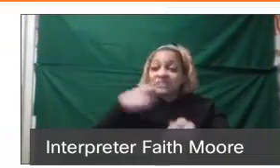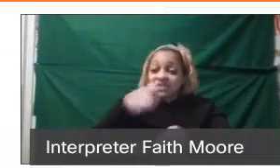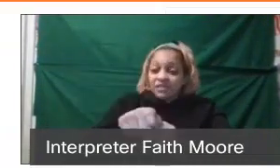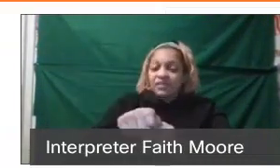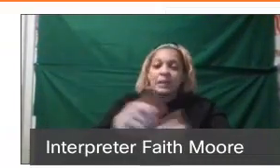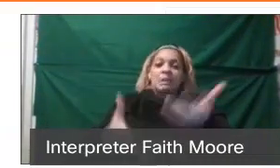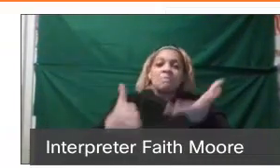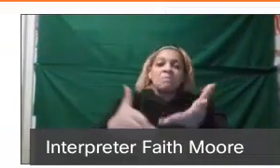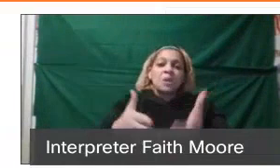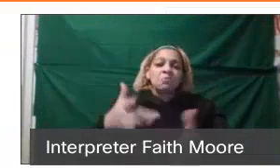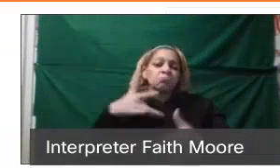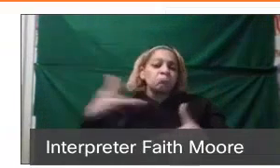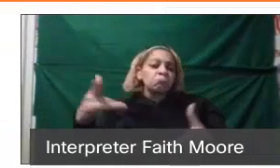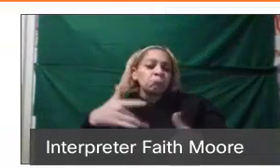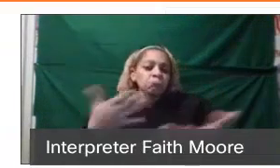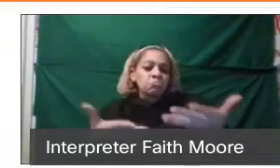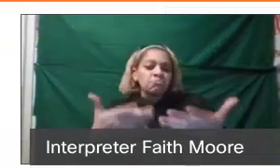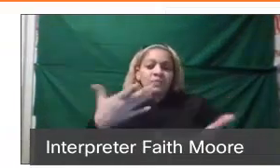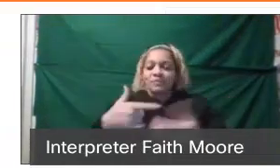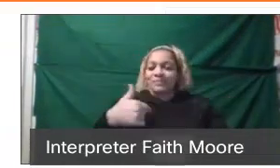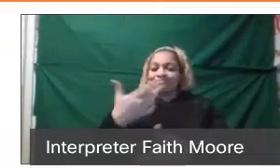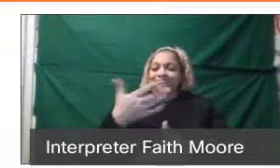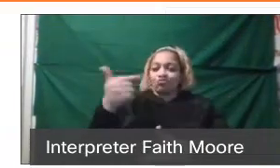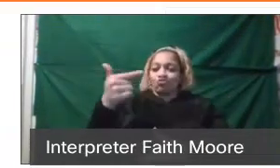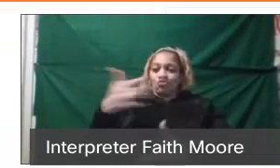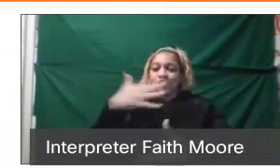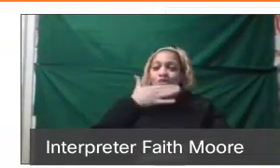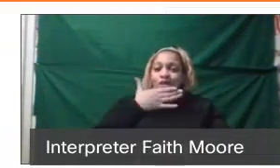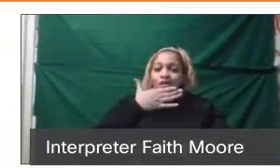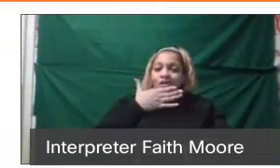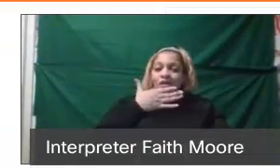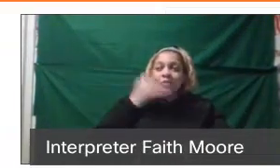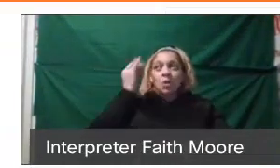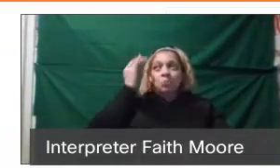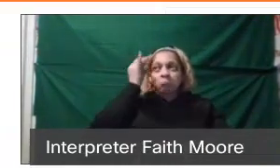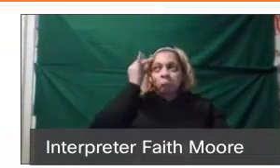We're proposing payment marketing, stencils, such as, let's say, slow or crossing.